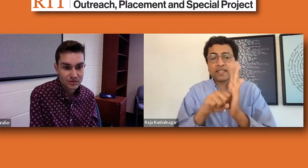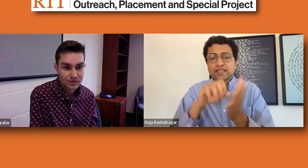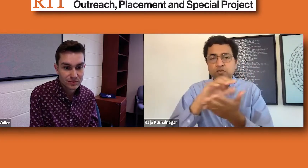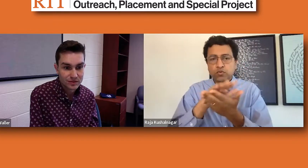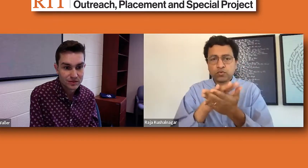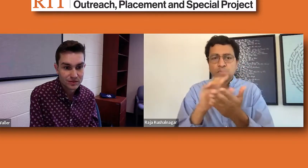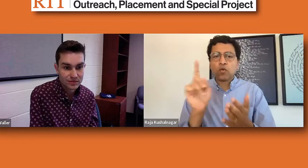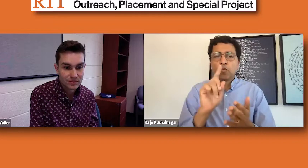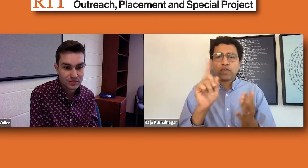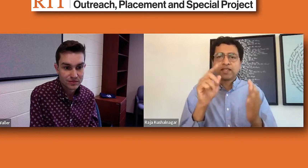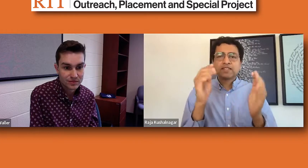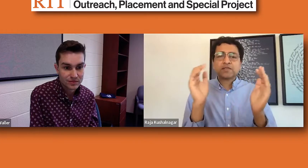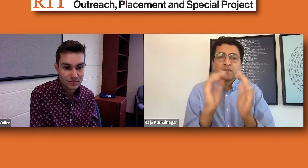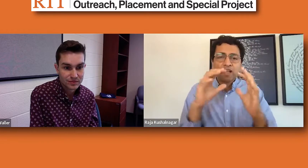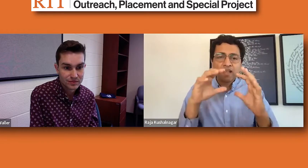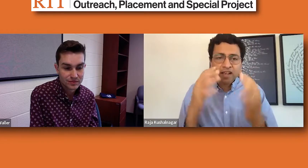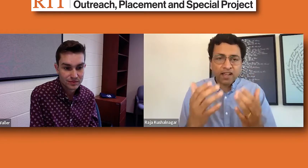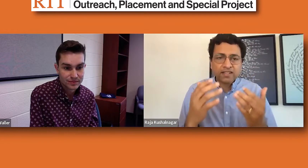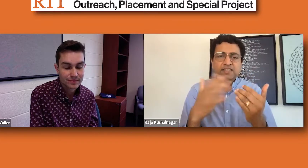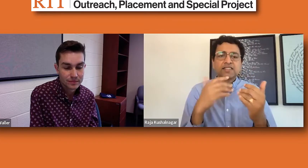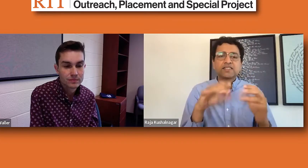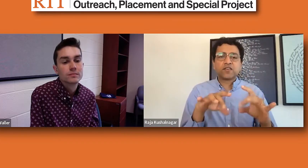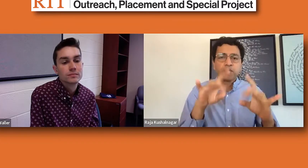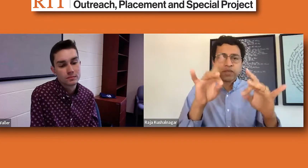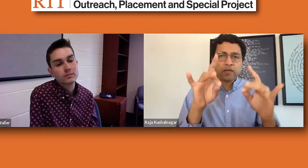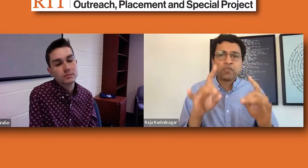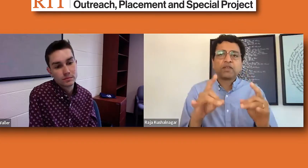Once I went to a large state school.